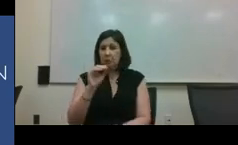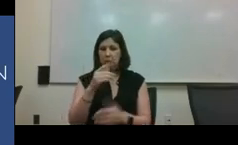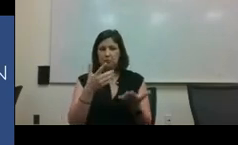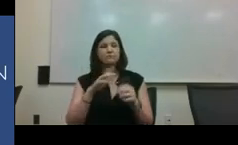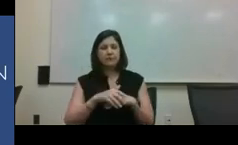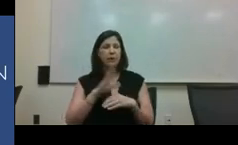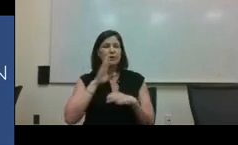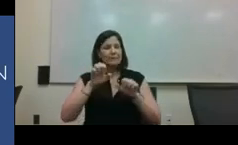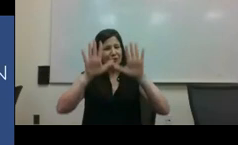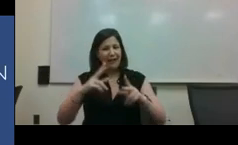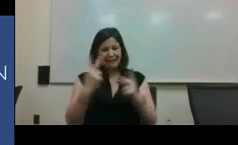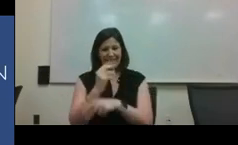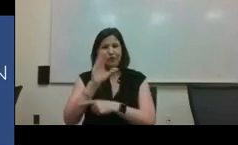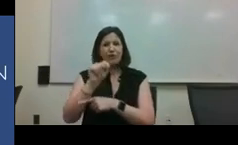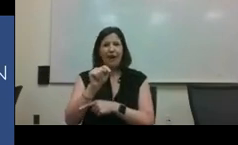So, it'll be great to figure out what a good set